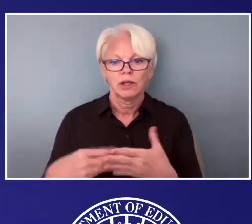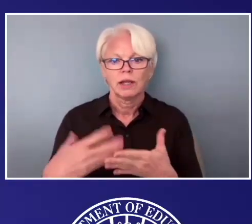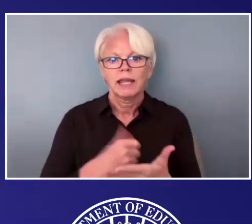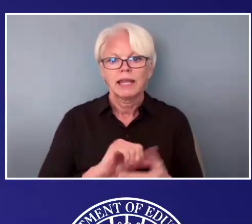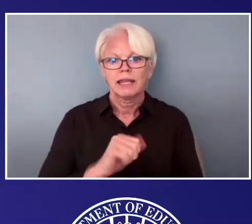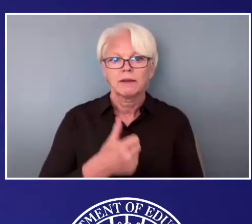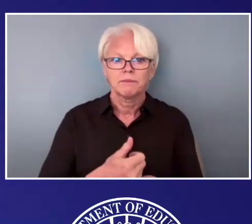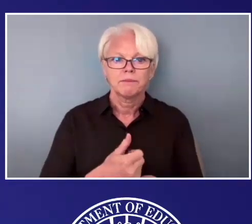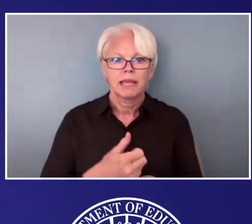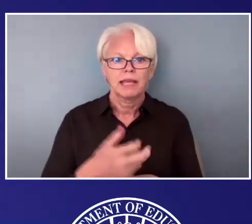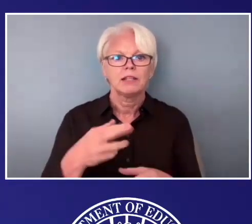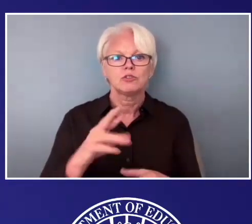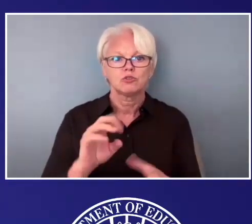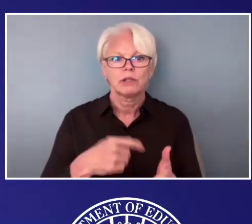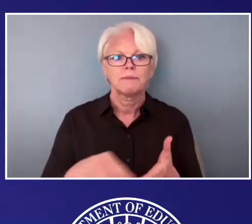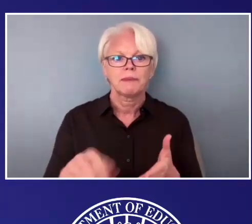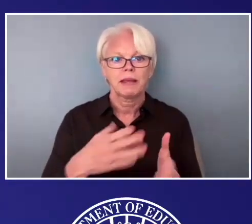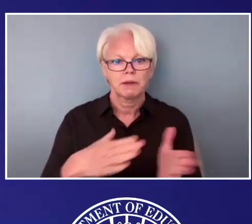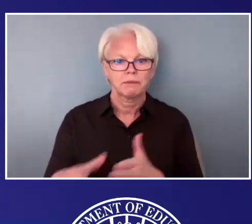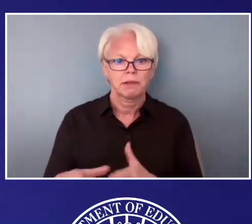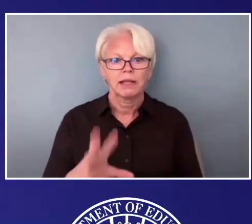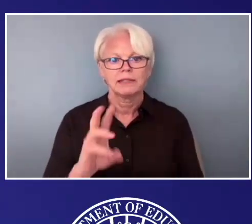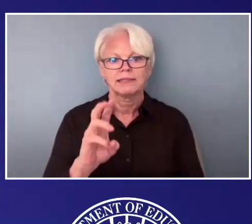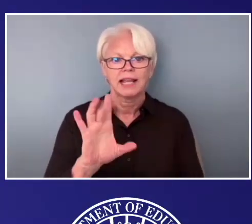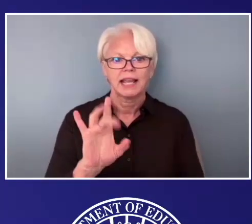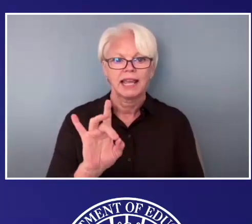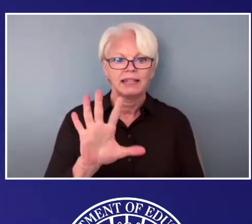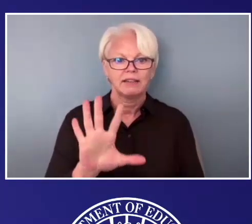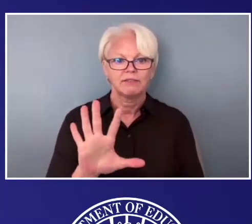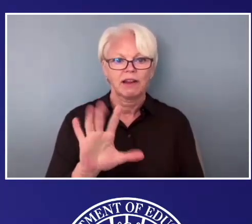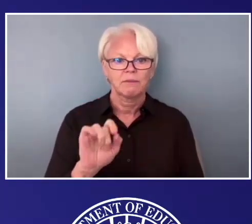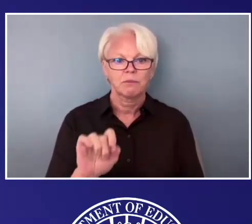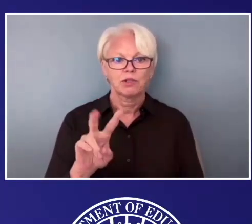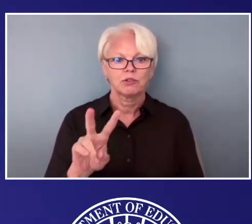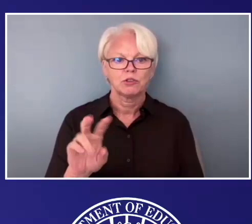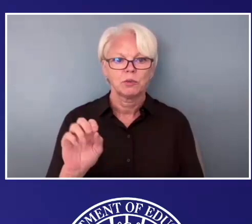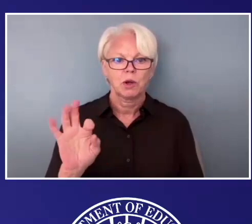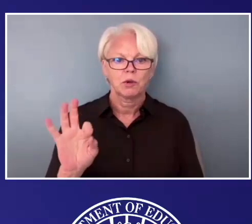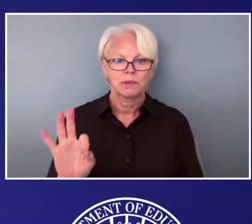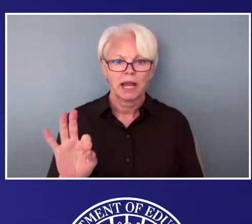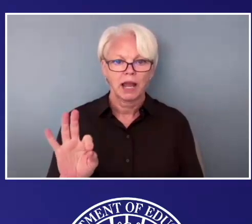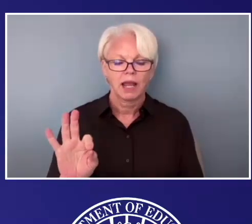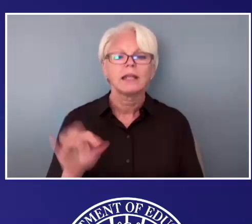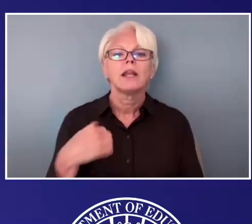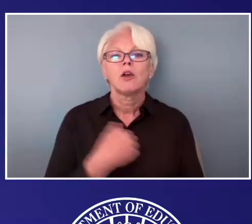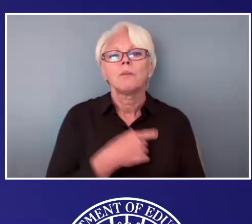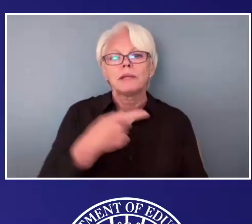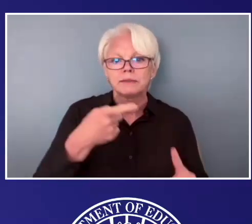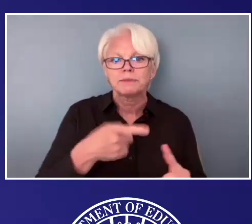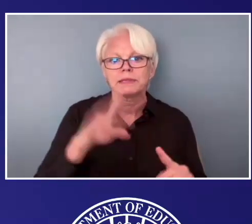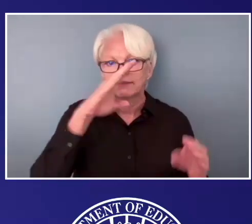Plans, specifically 685.209. We were specifically focused on (b) and